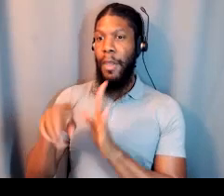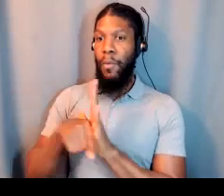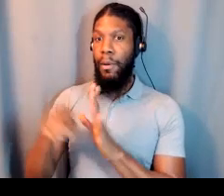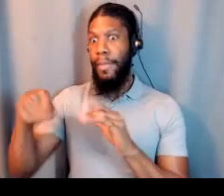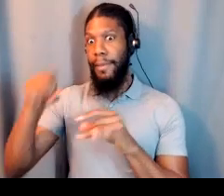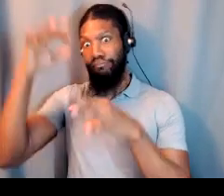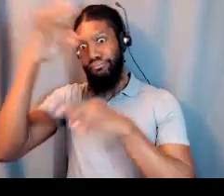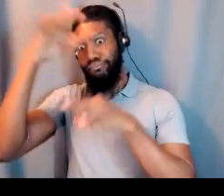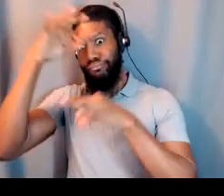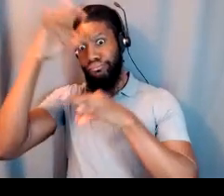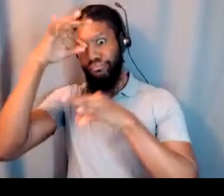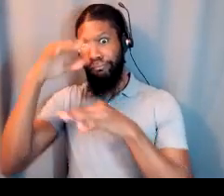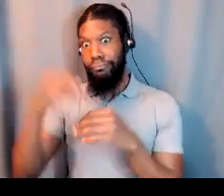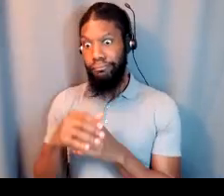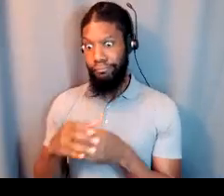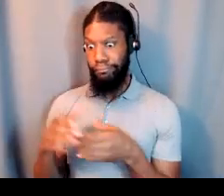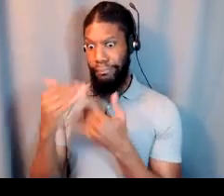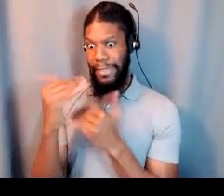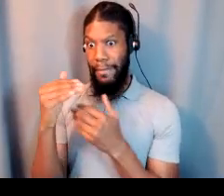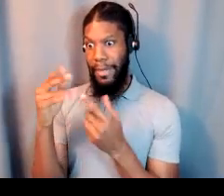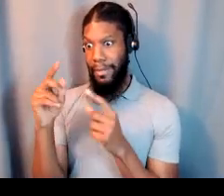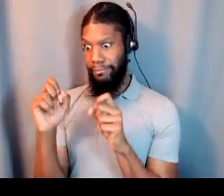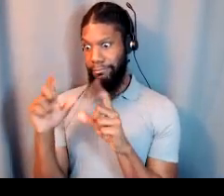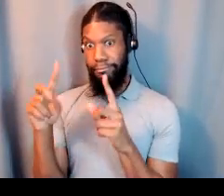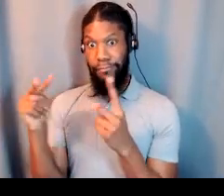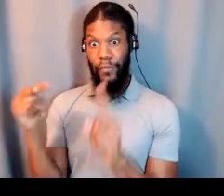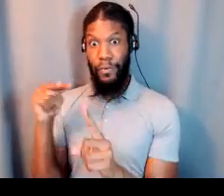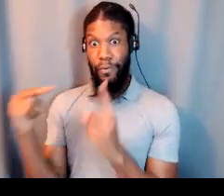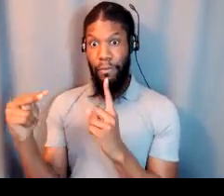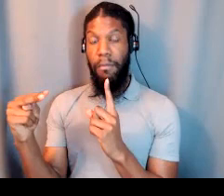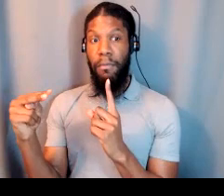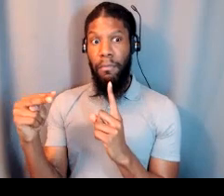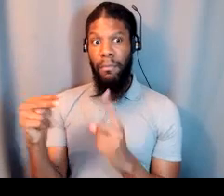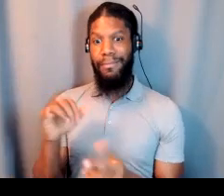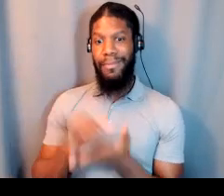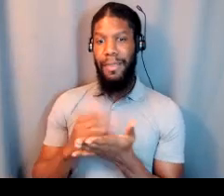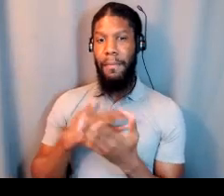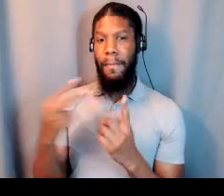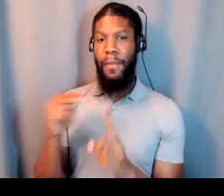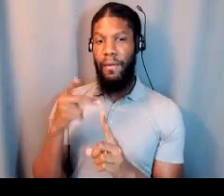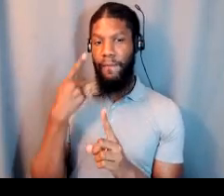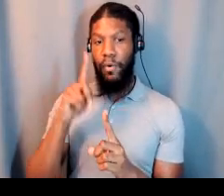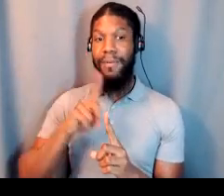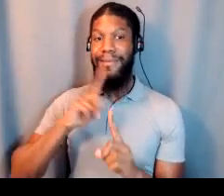try and generate those conversations. Asynchronously, it may just be